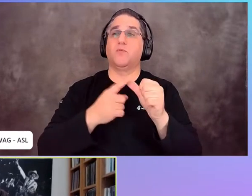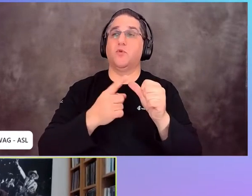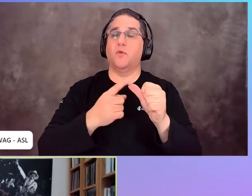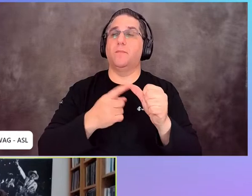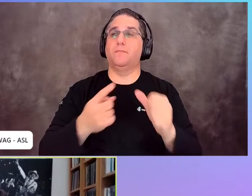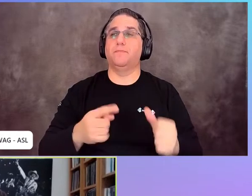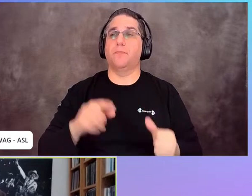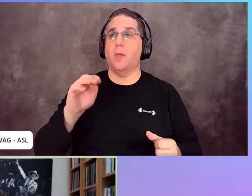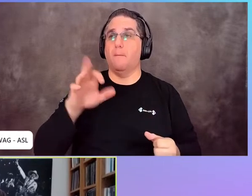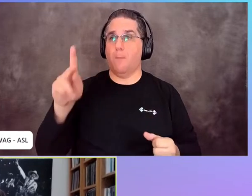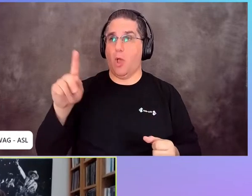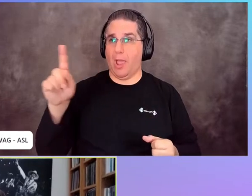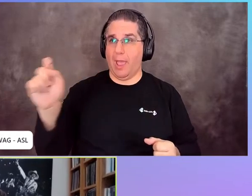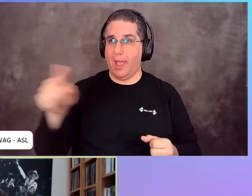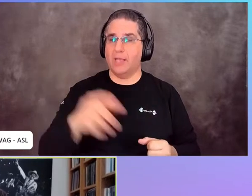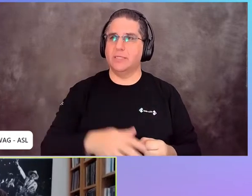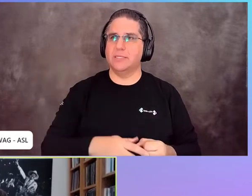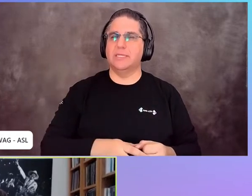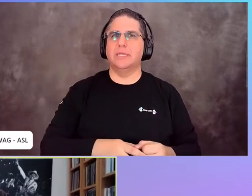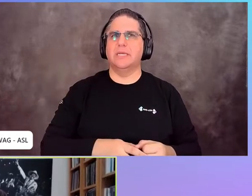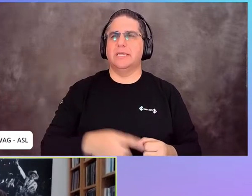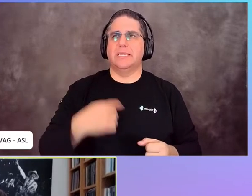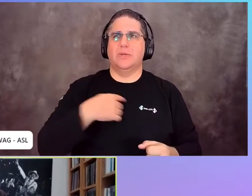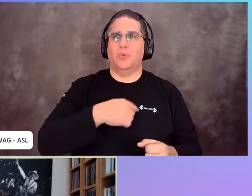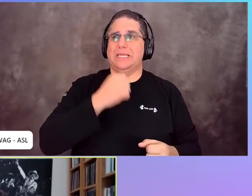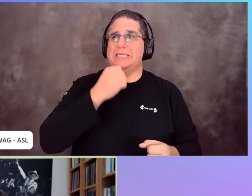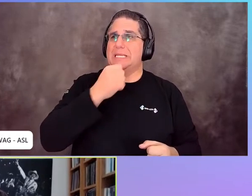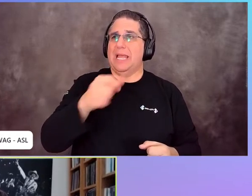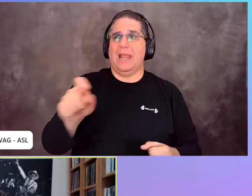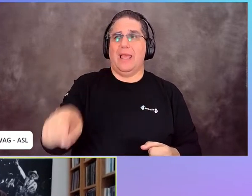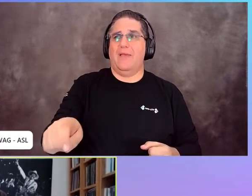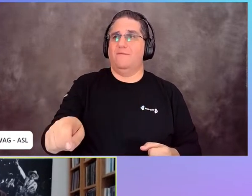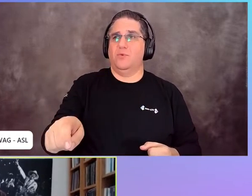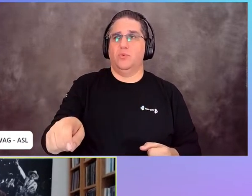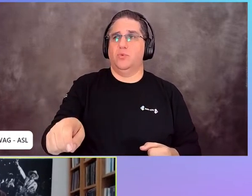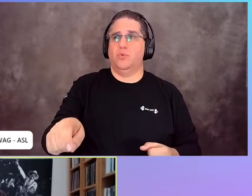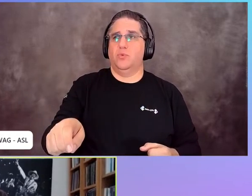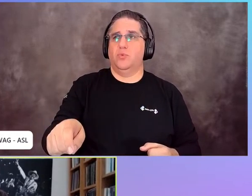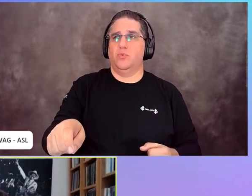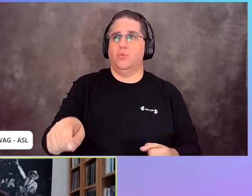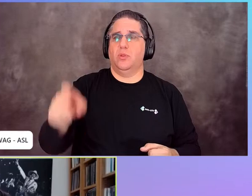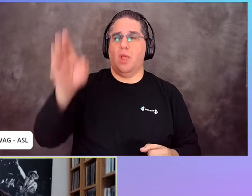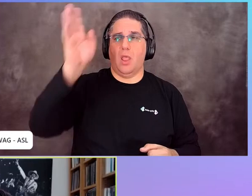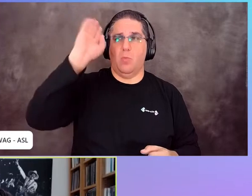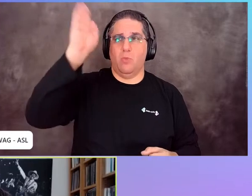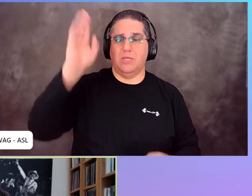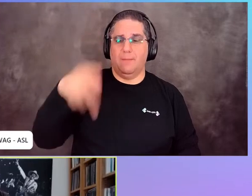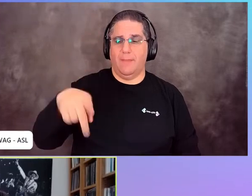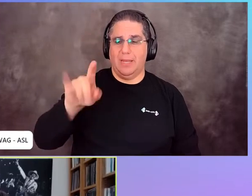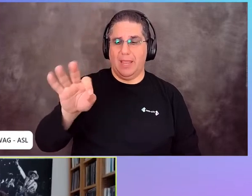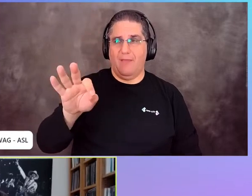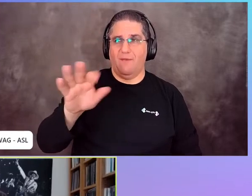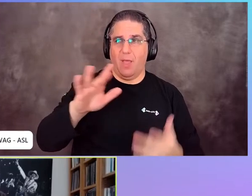we can. So we get through that list here. Let me start